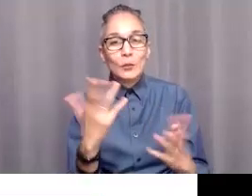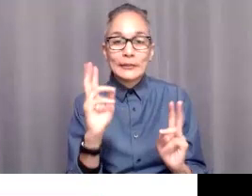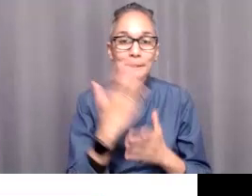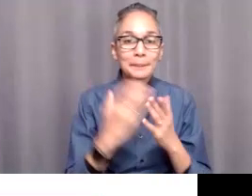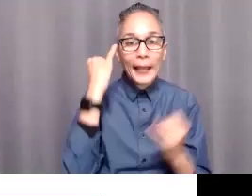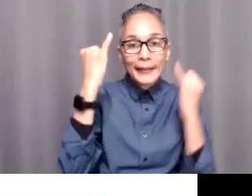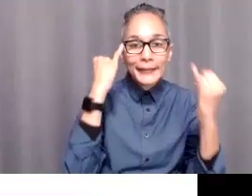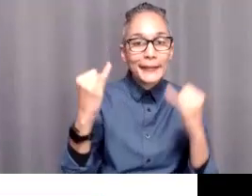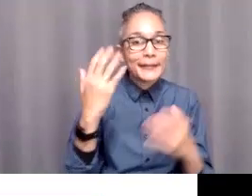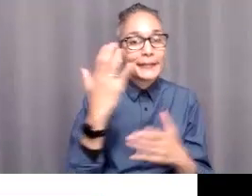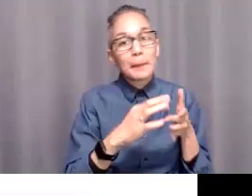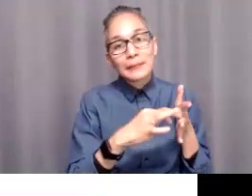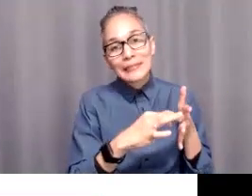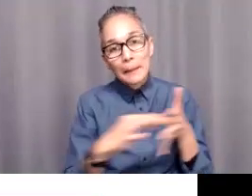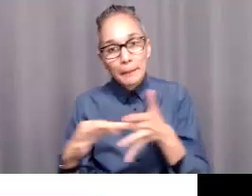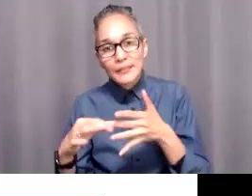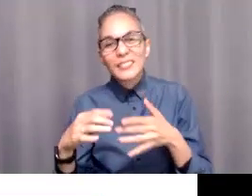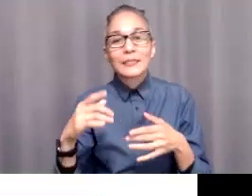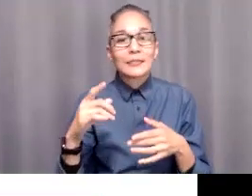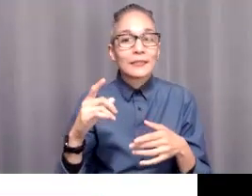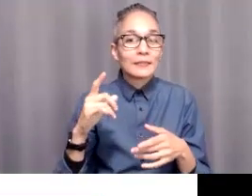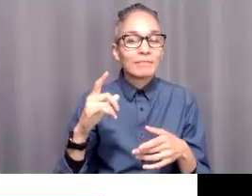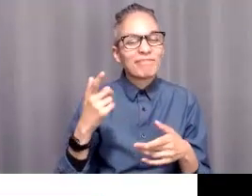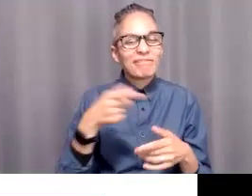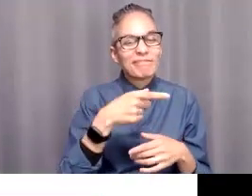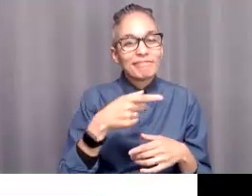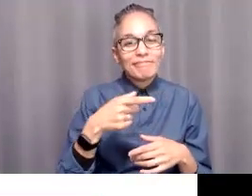as we're thinking about our interaction plan as well too, and the example